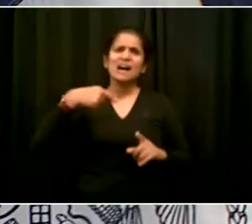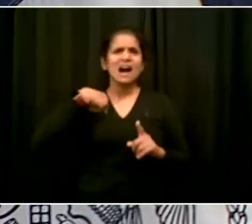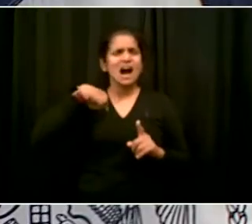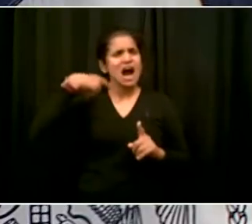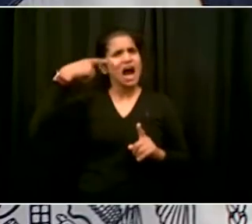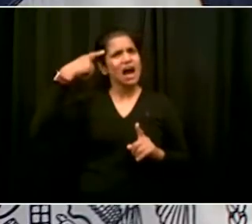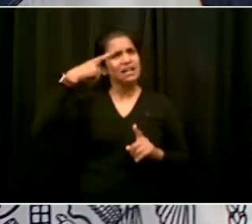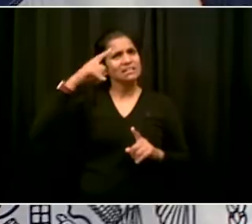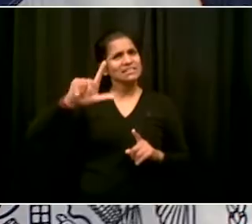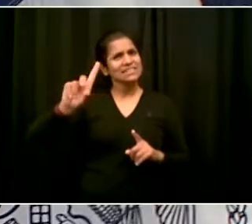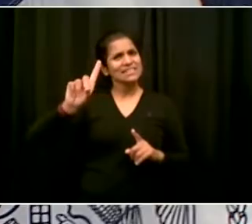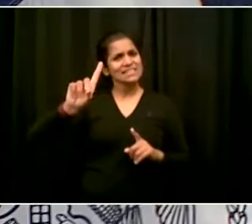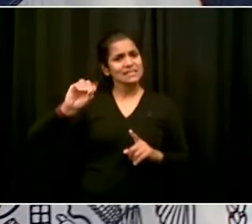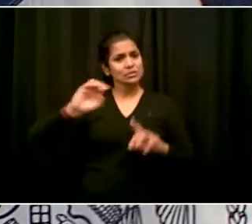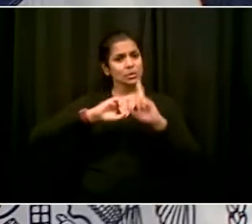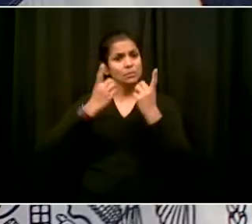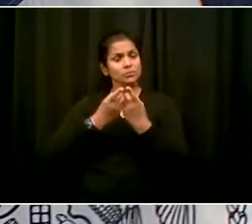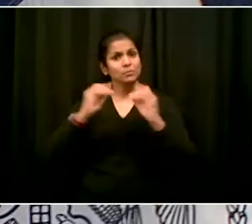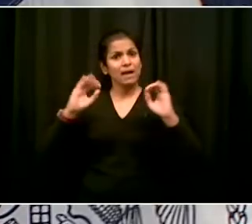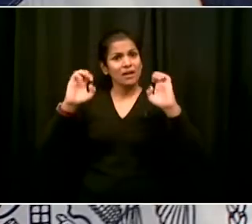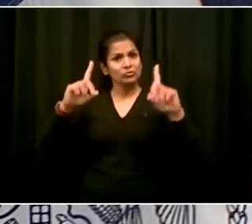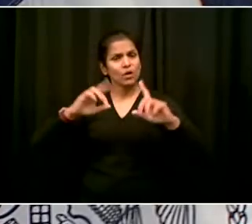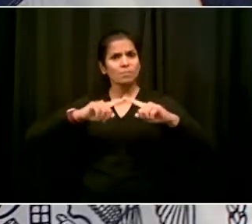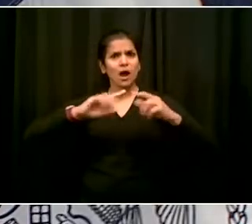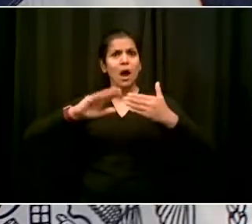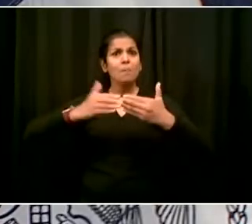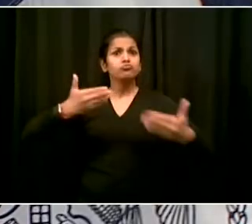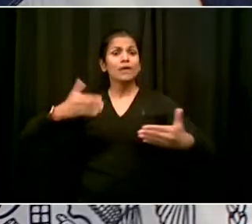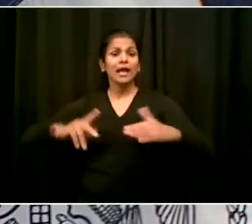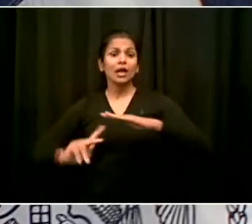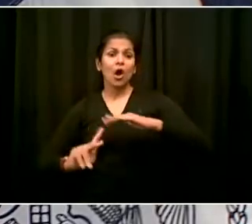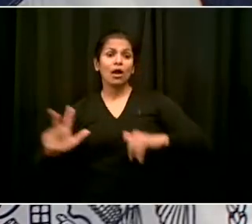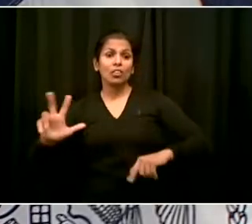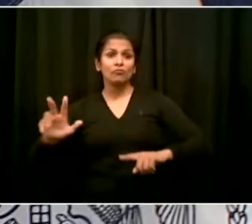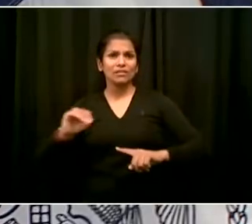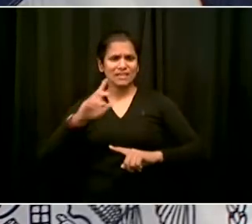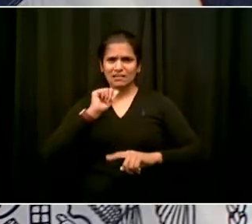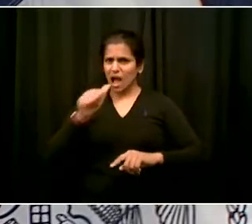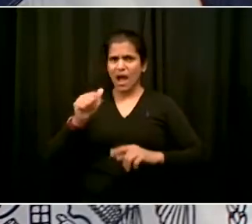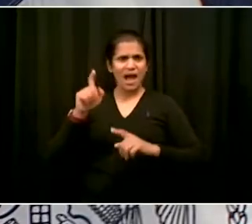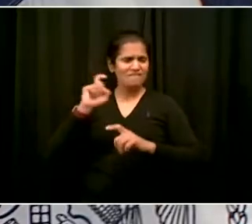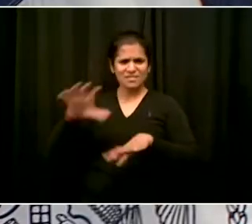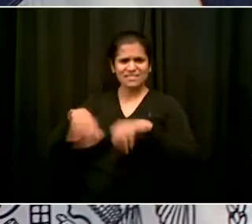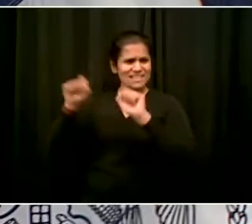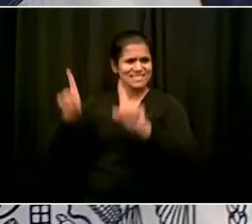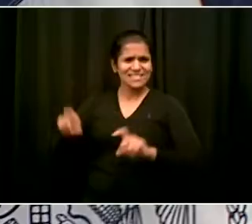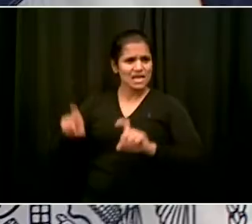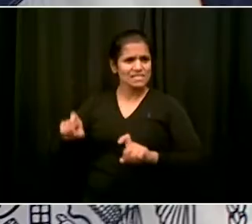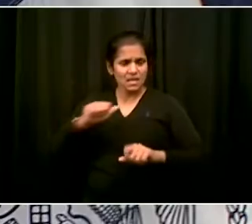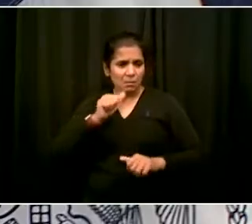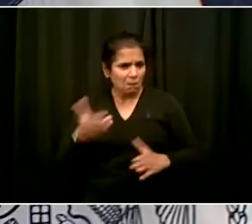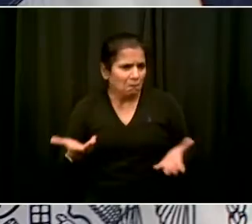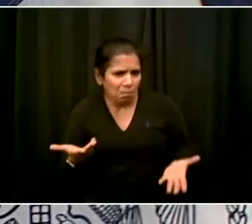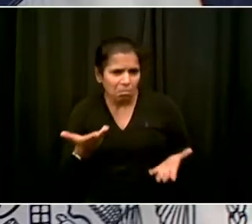NDANDA I I BELIEVE